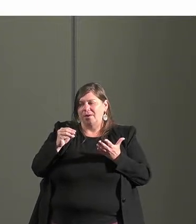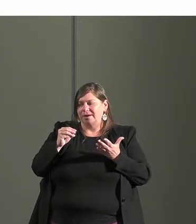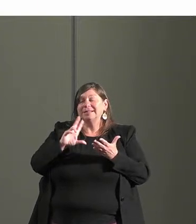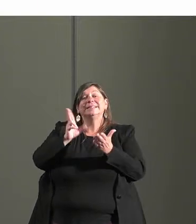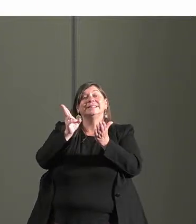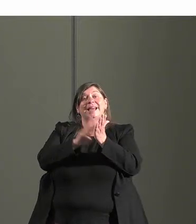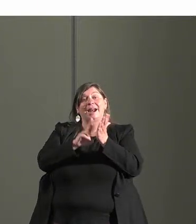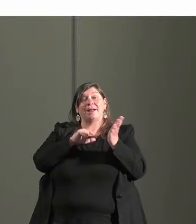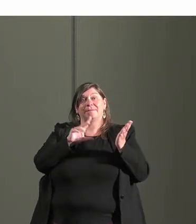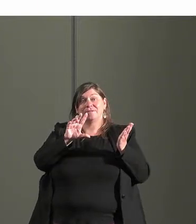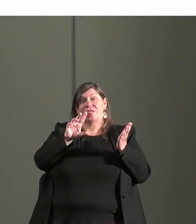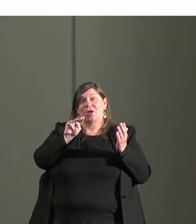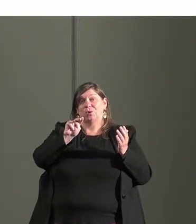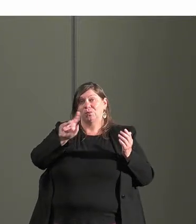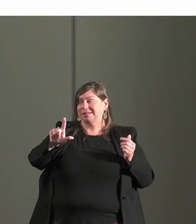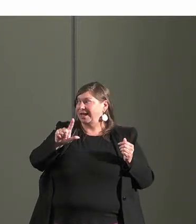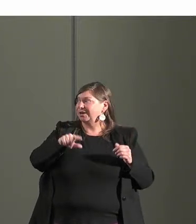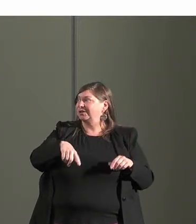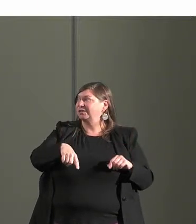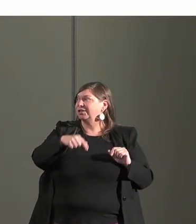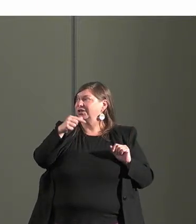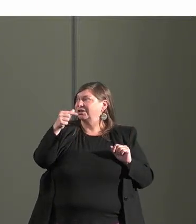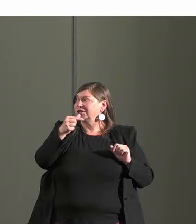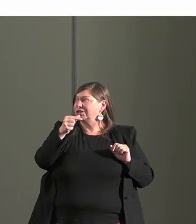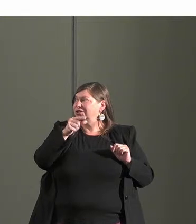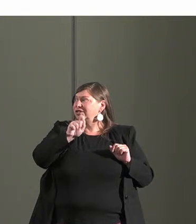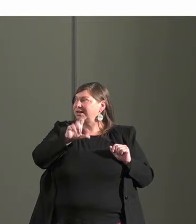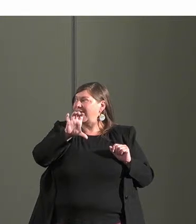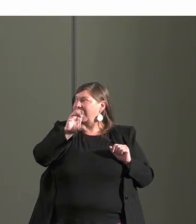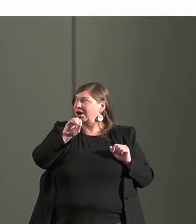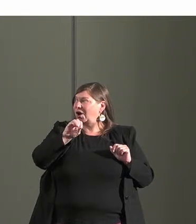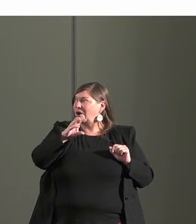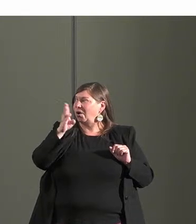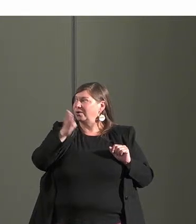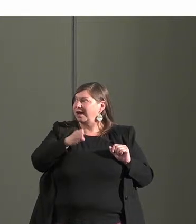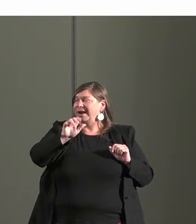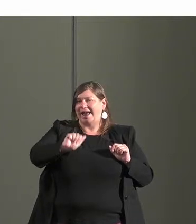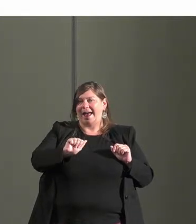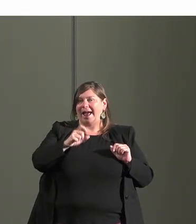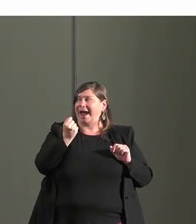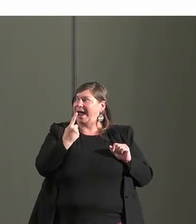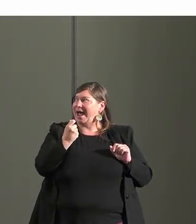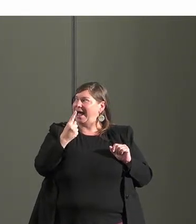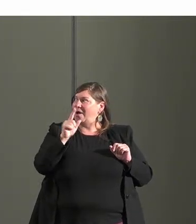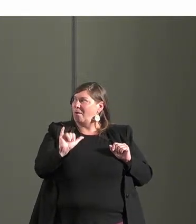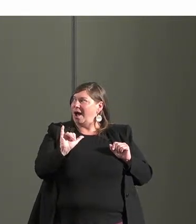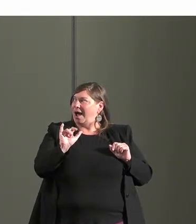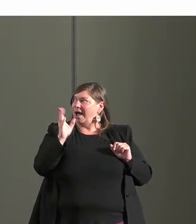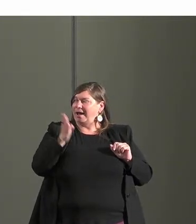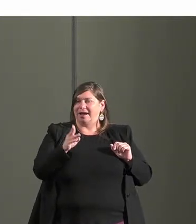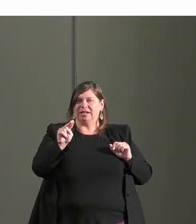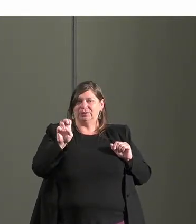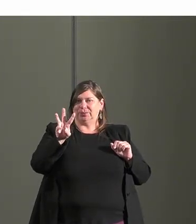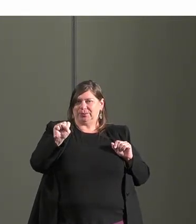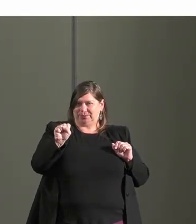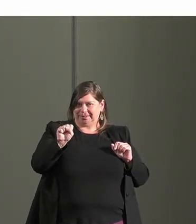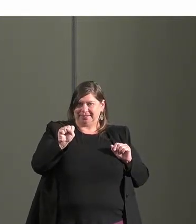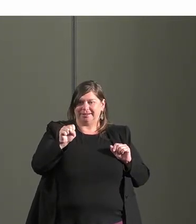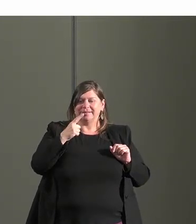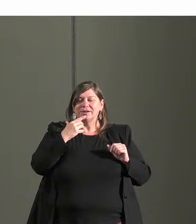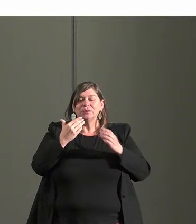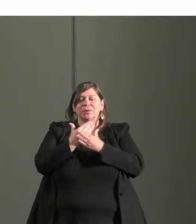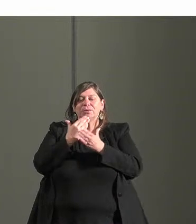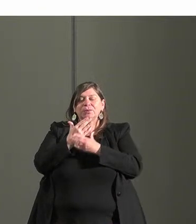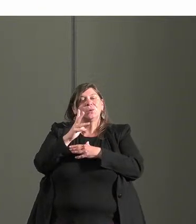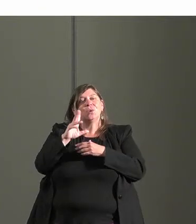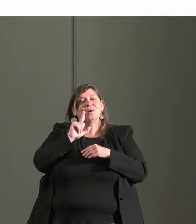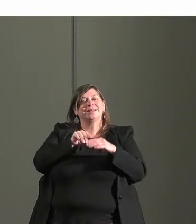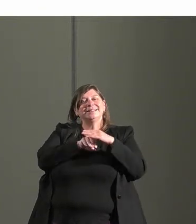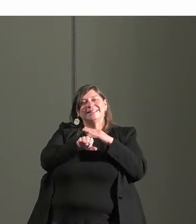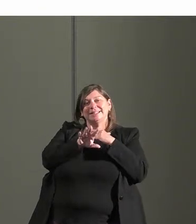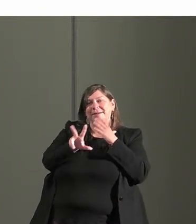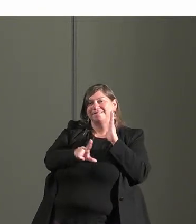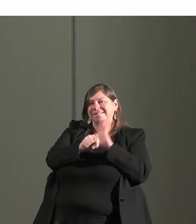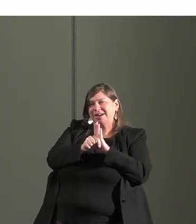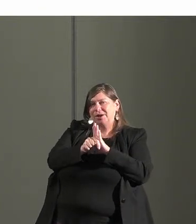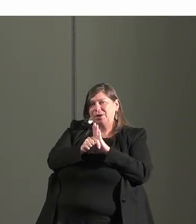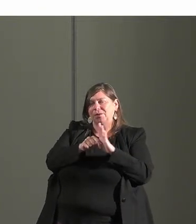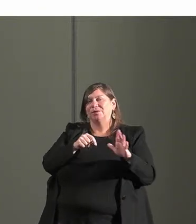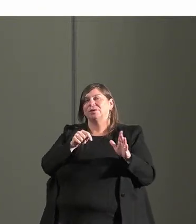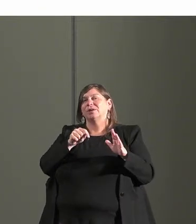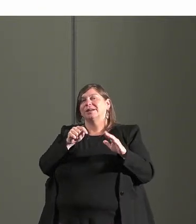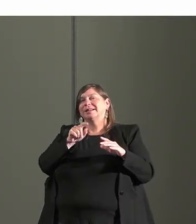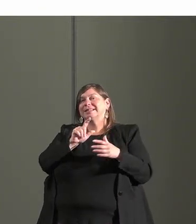paste the tag. And so signing up for the newsletters . What